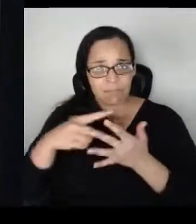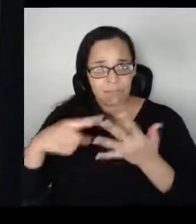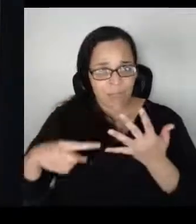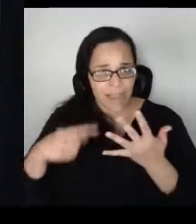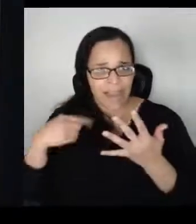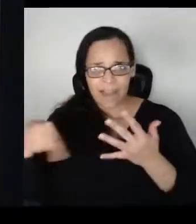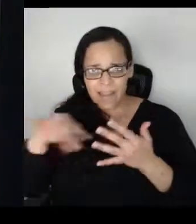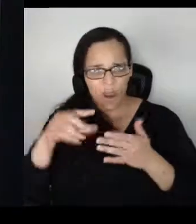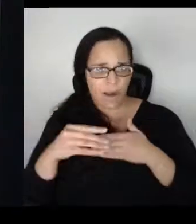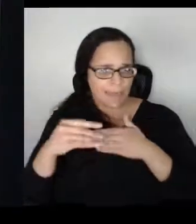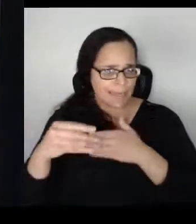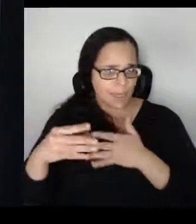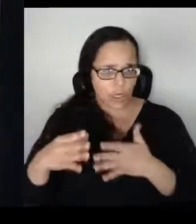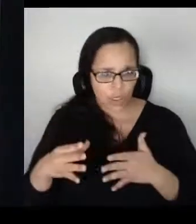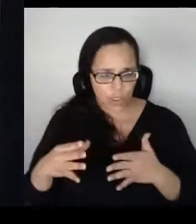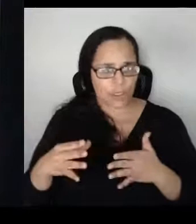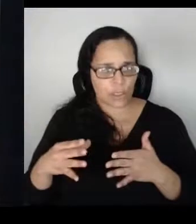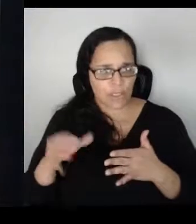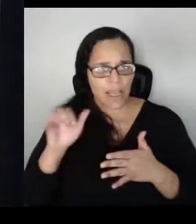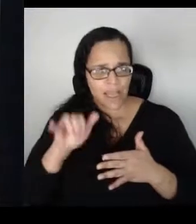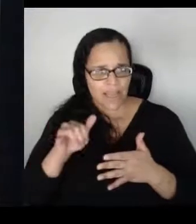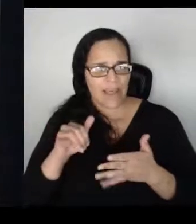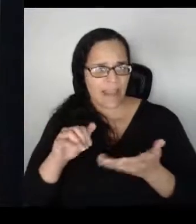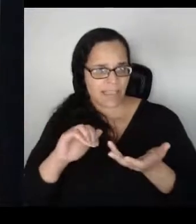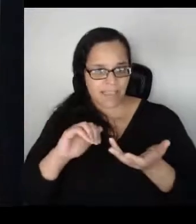and that is what makes sanctuary city.